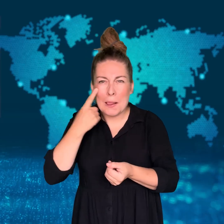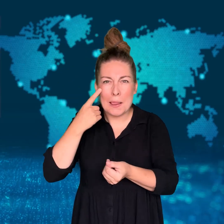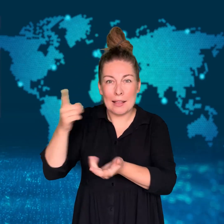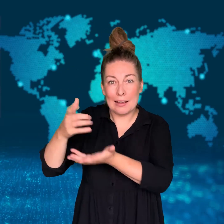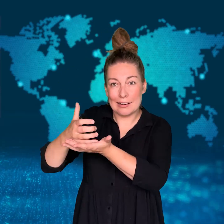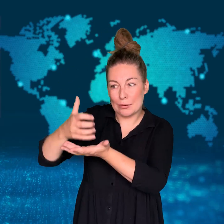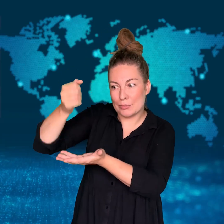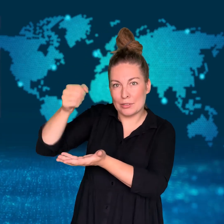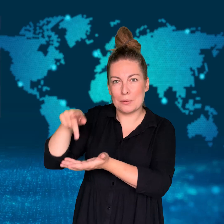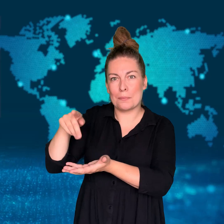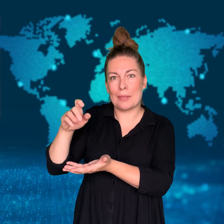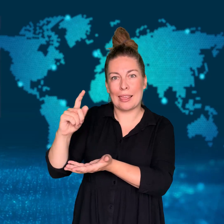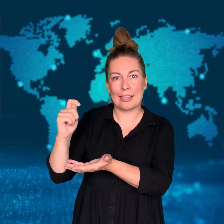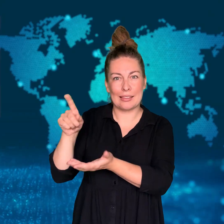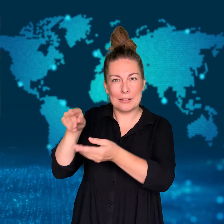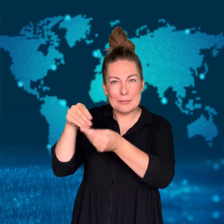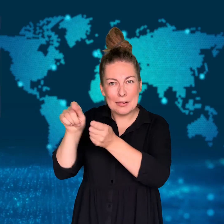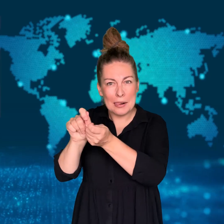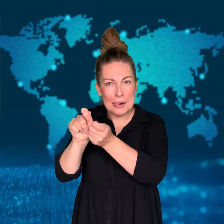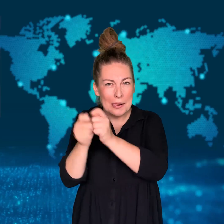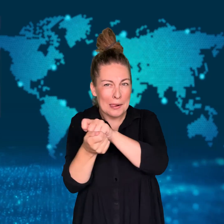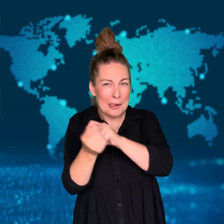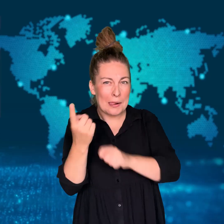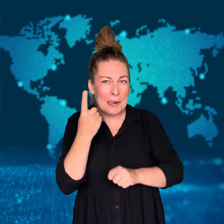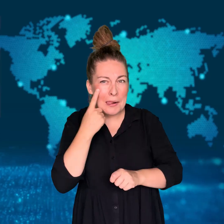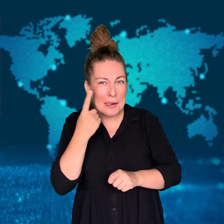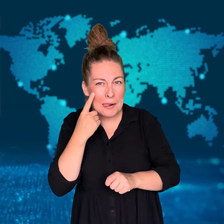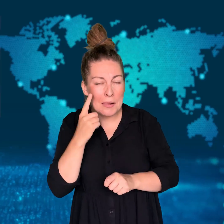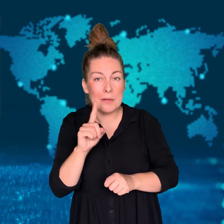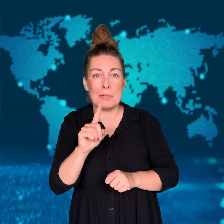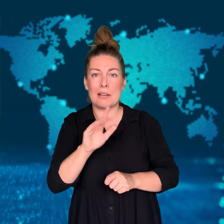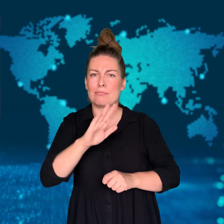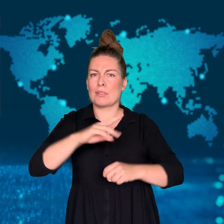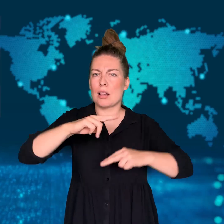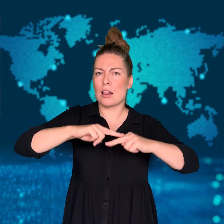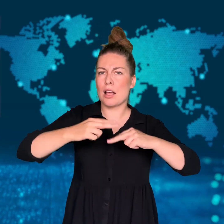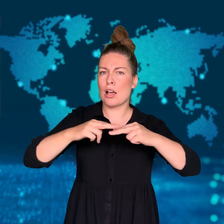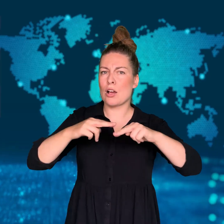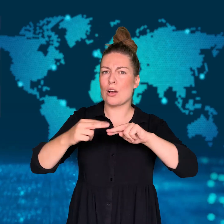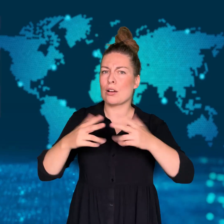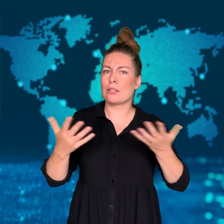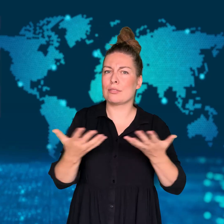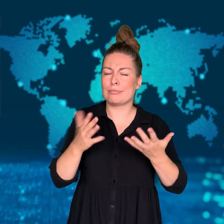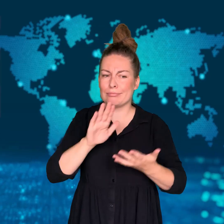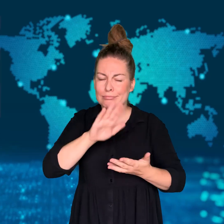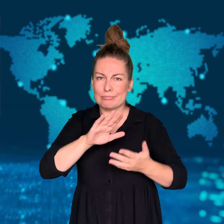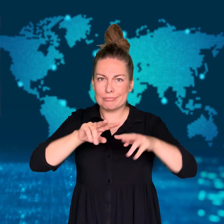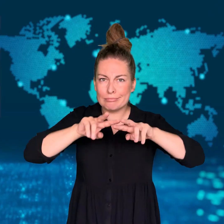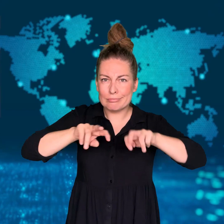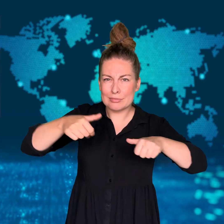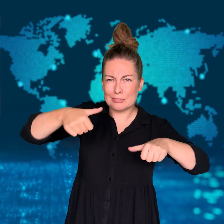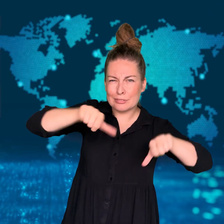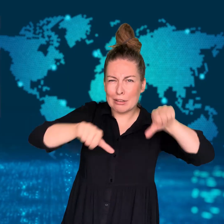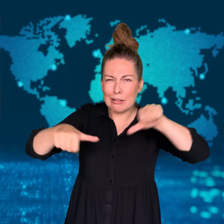Lego said its scientists and engineers had